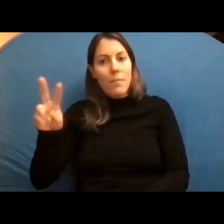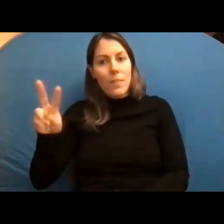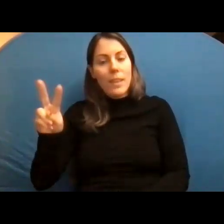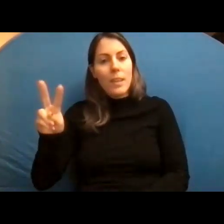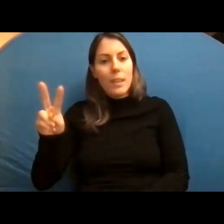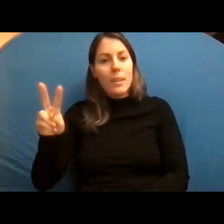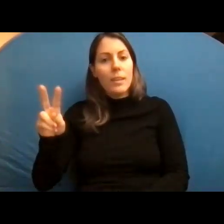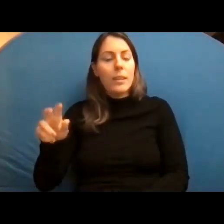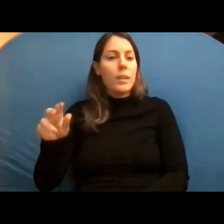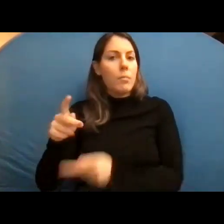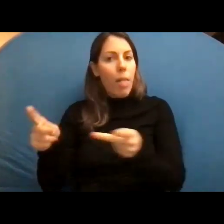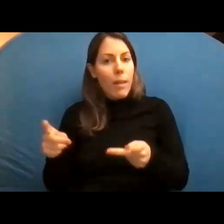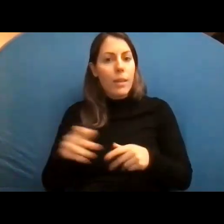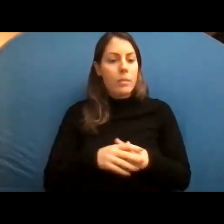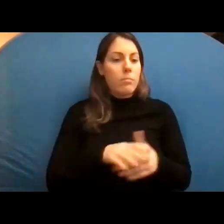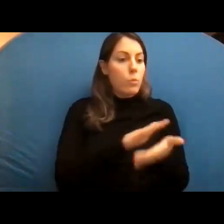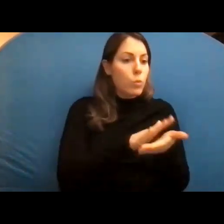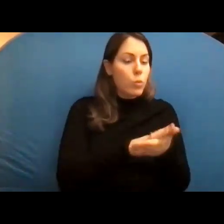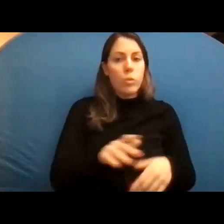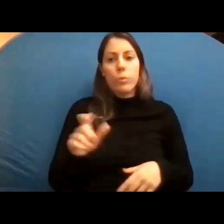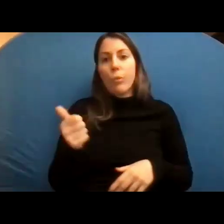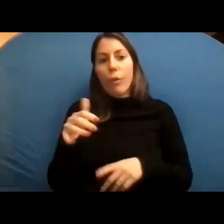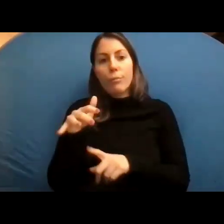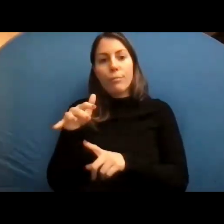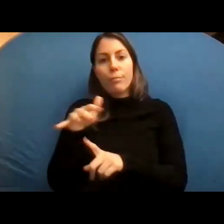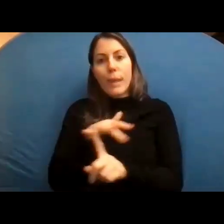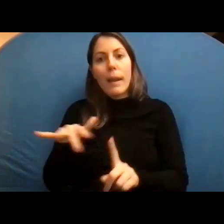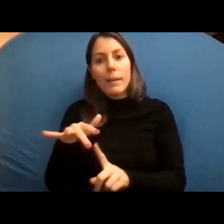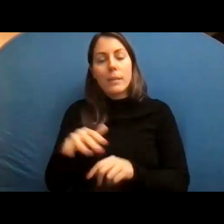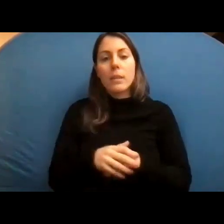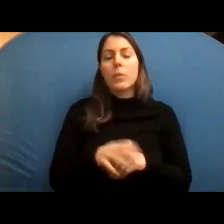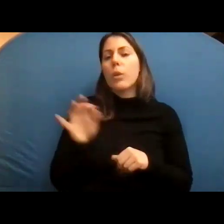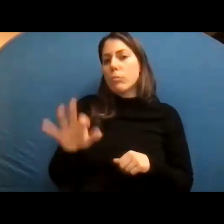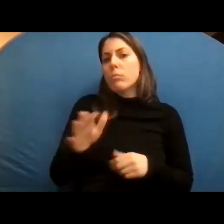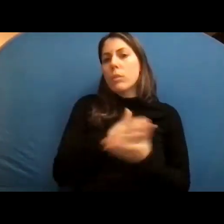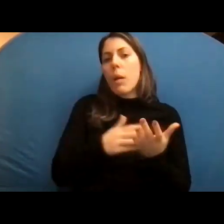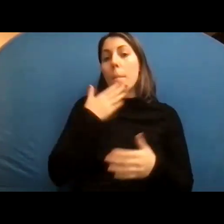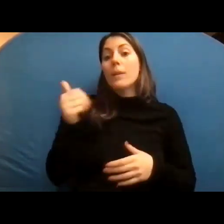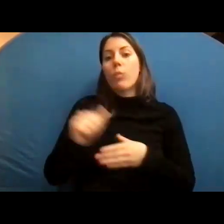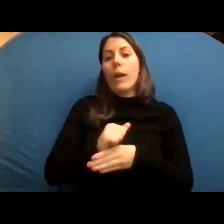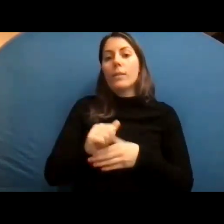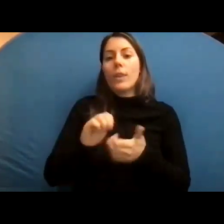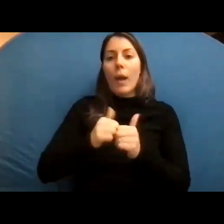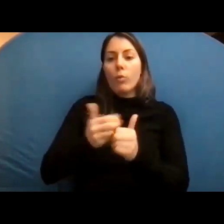court system, maybe a DMV visit, the public school system, and other settings out in the community. And then maybe some best